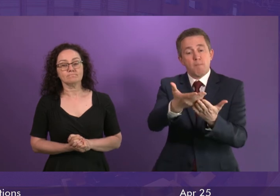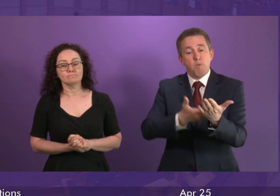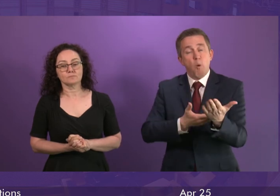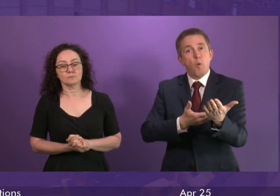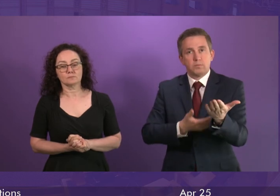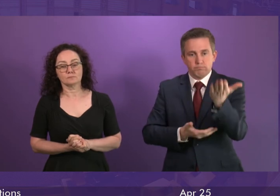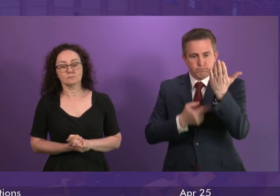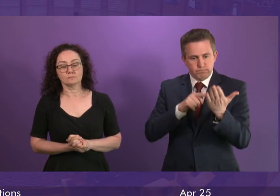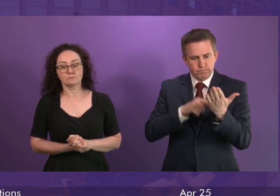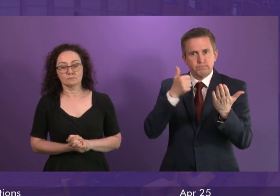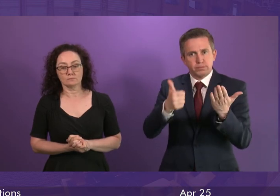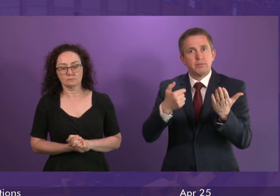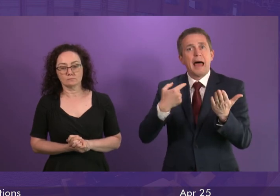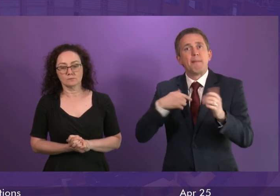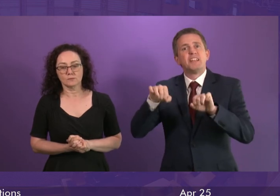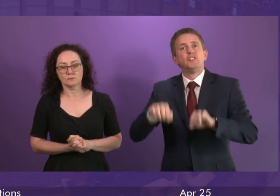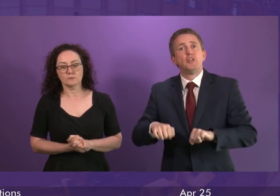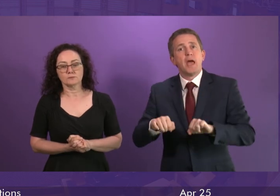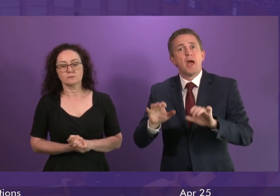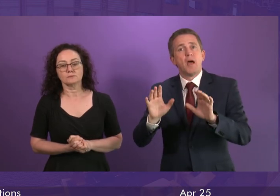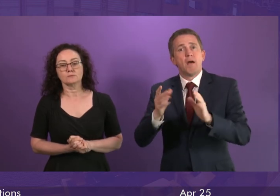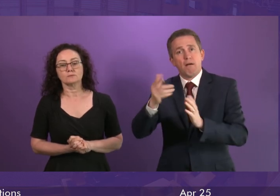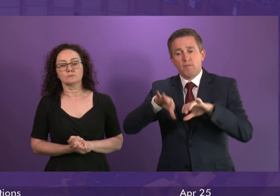as convener of the cross-party group on tackling Islamophobia and our secretary, Professor